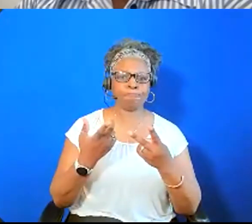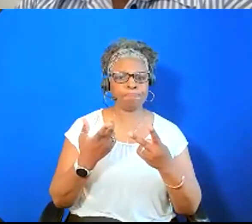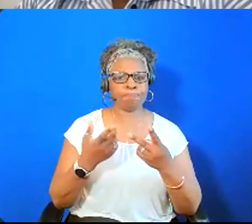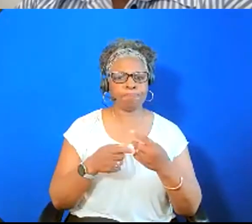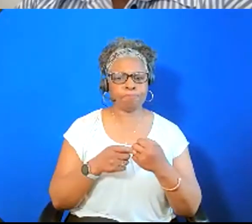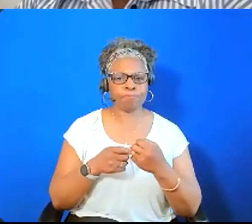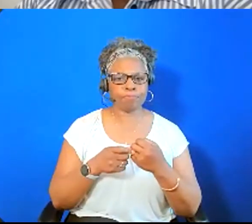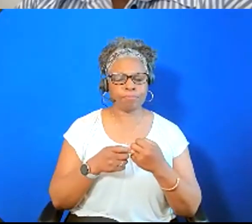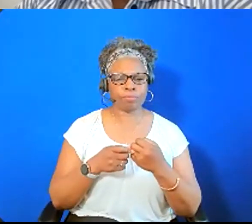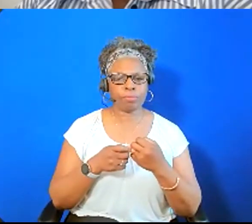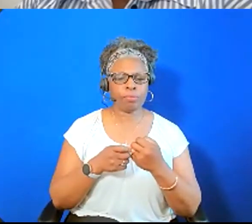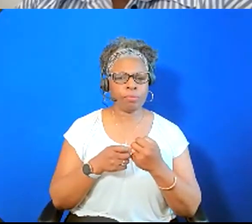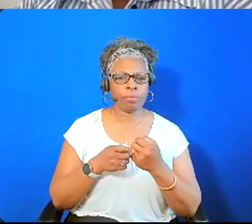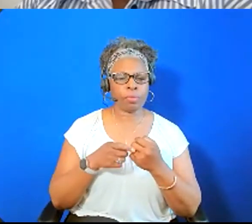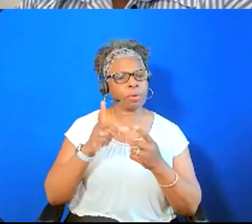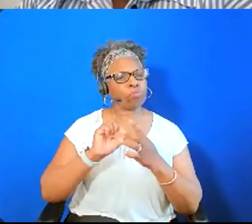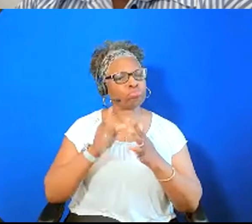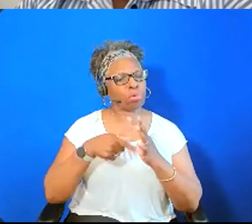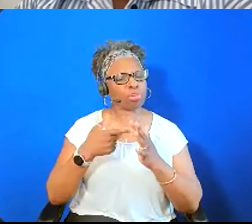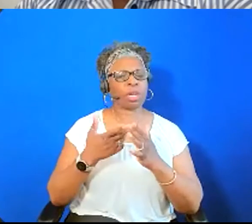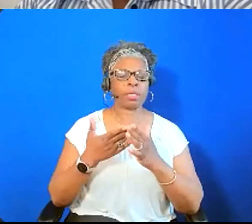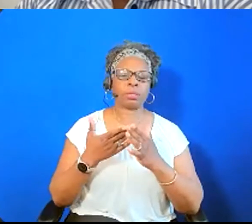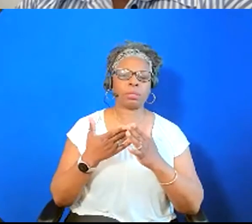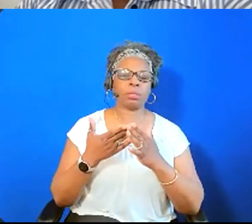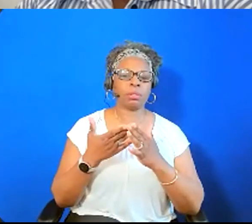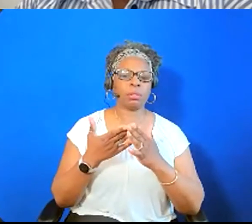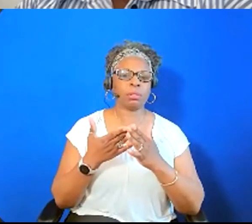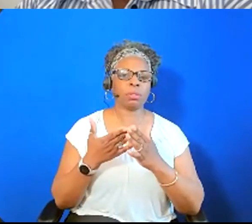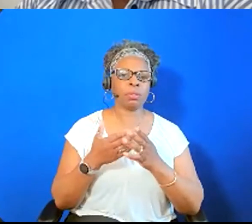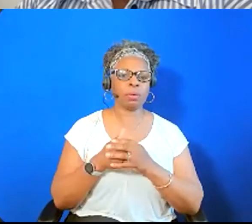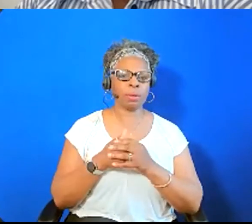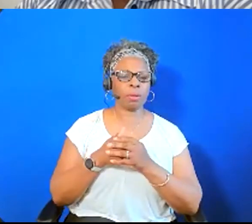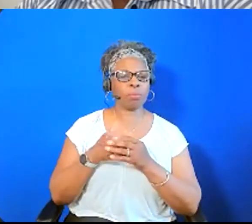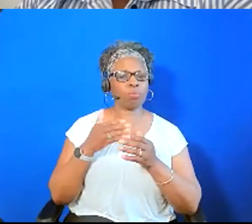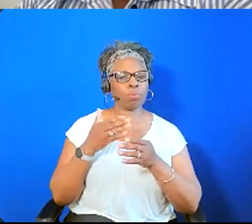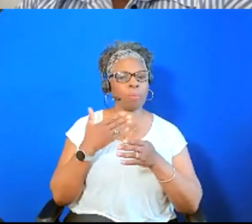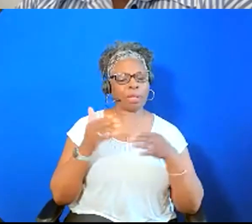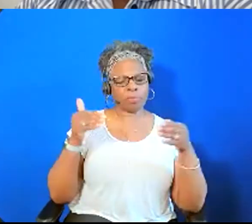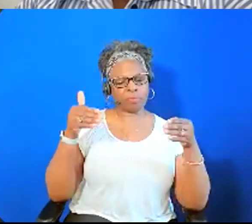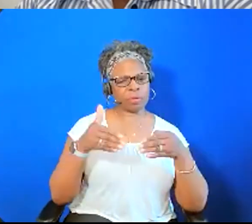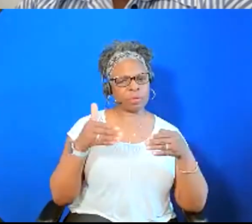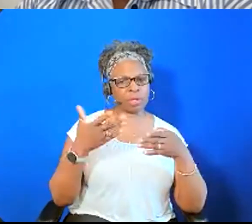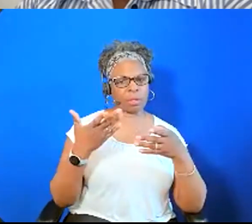is from a project I've worked on with, again, a kind of community in Poland.